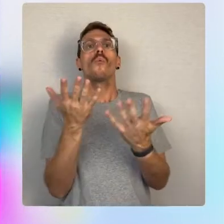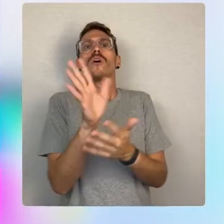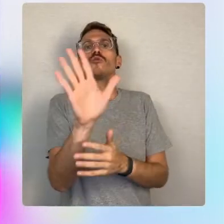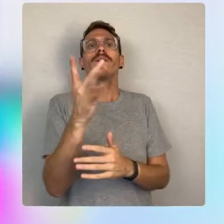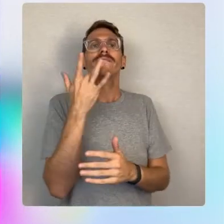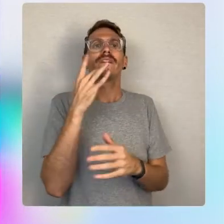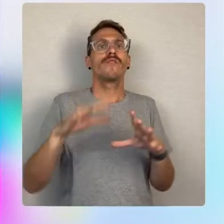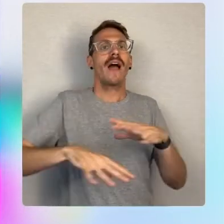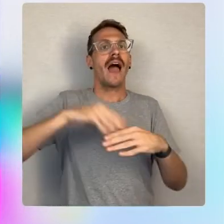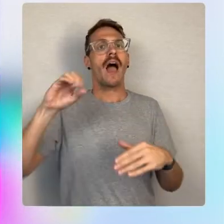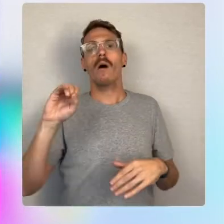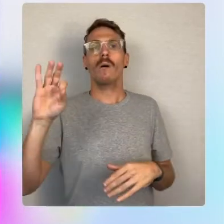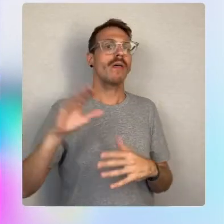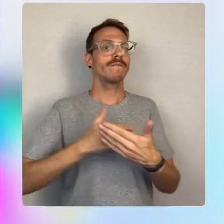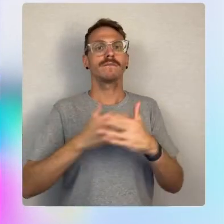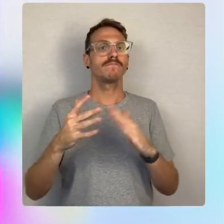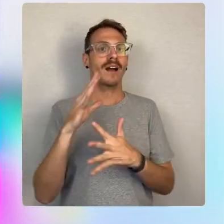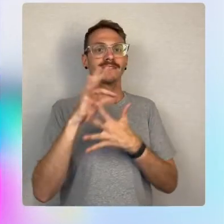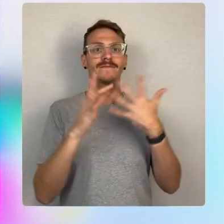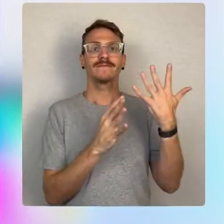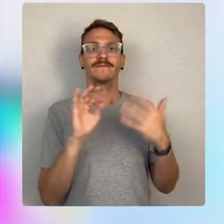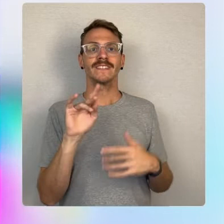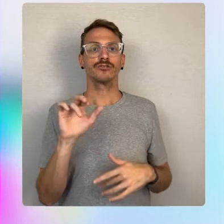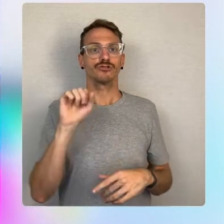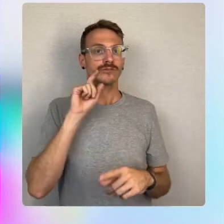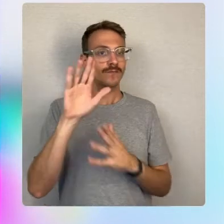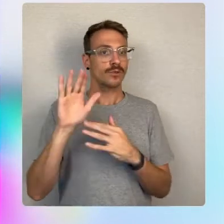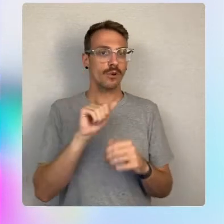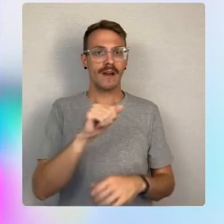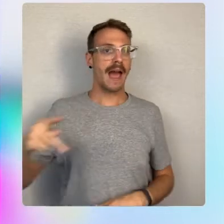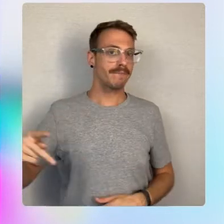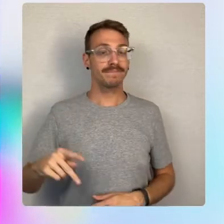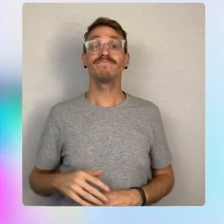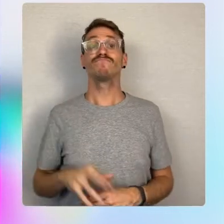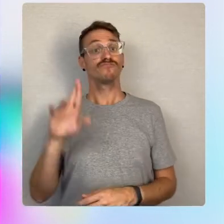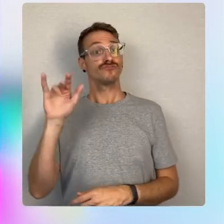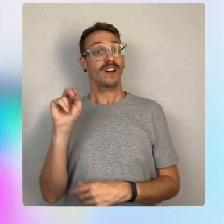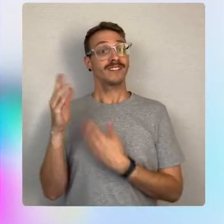were most beneficial for your app in particular? Ryan, let's hear from the "GOLF+" side.